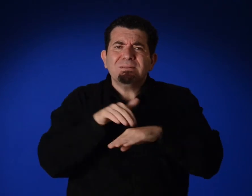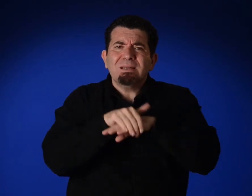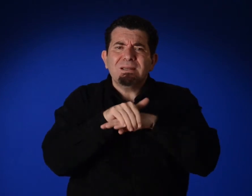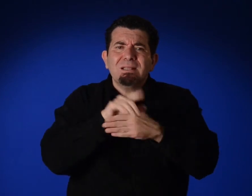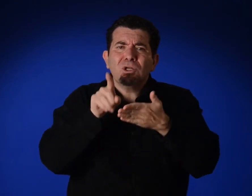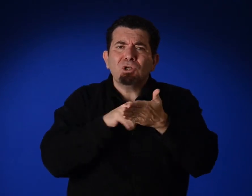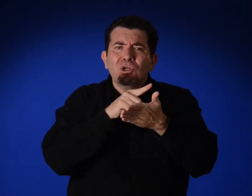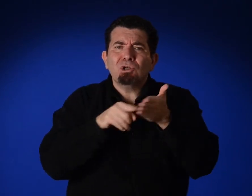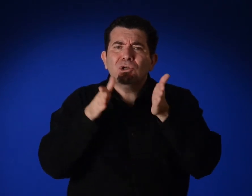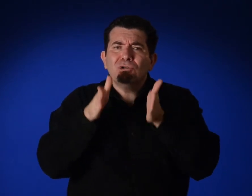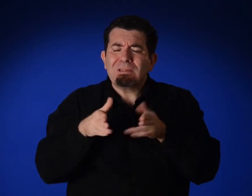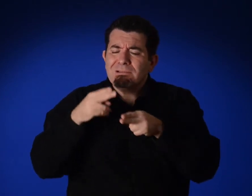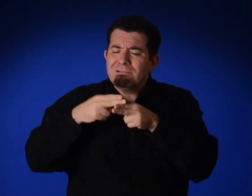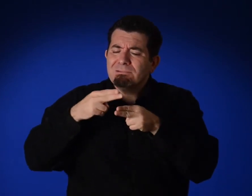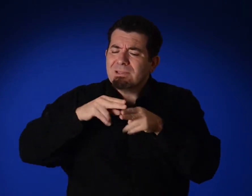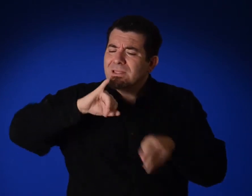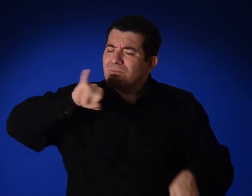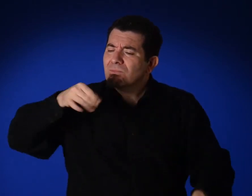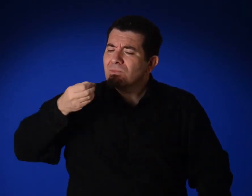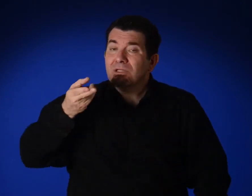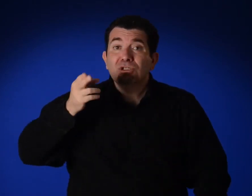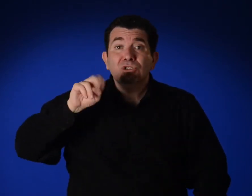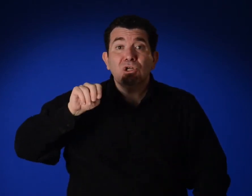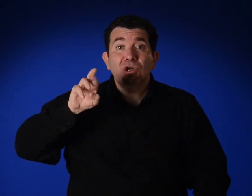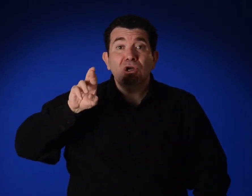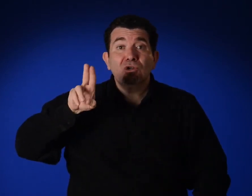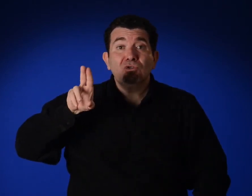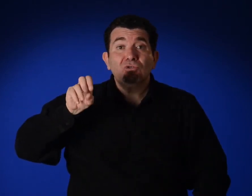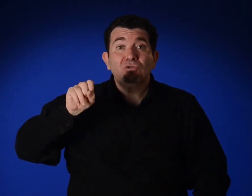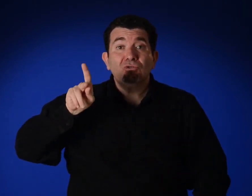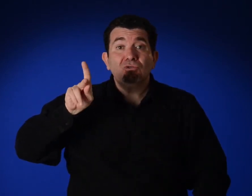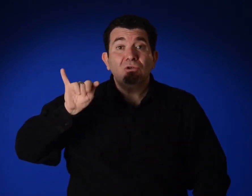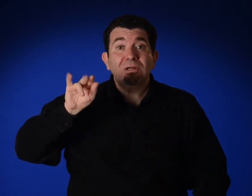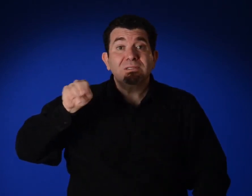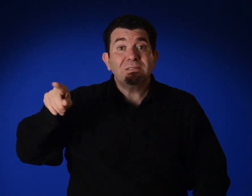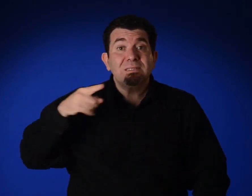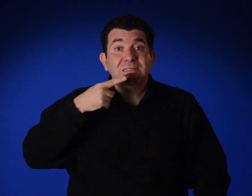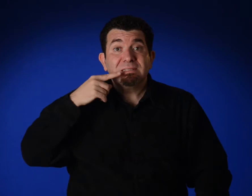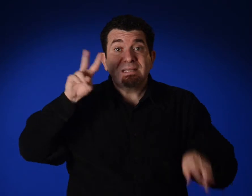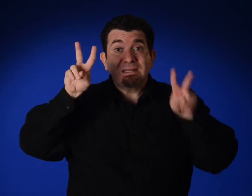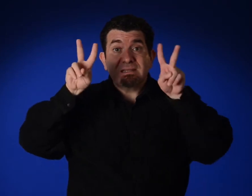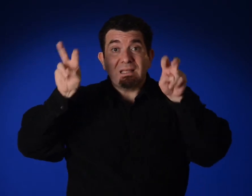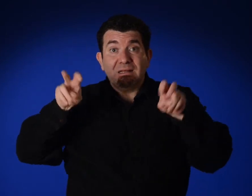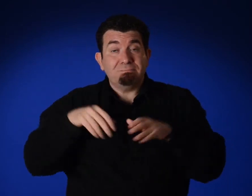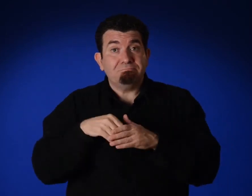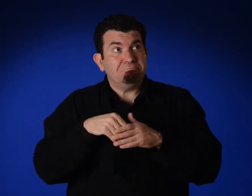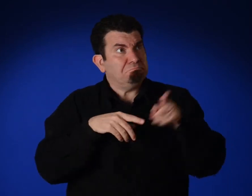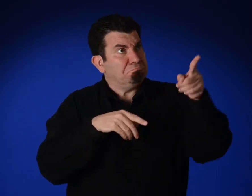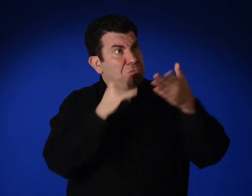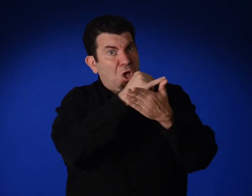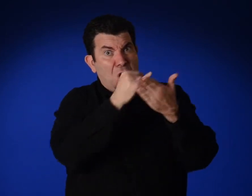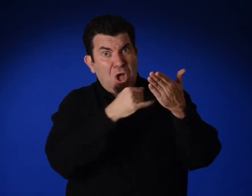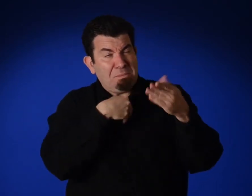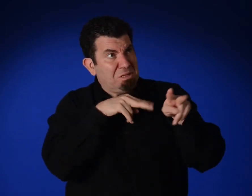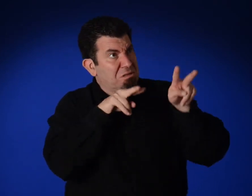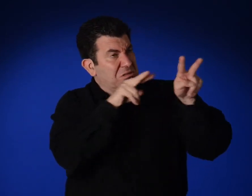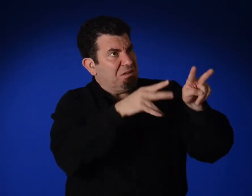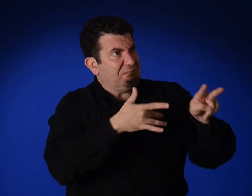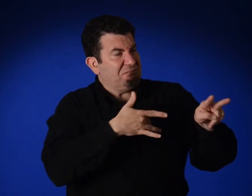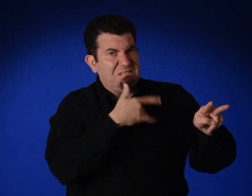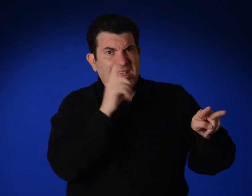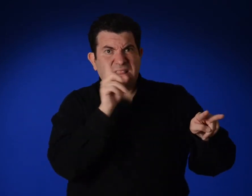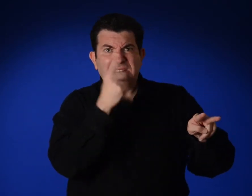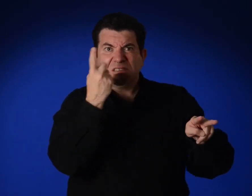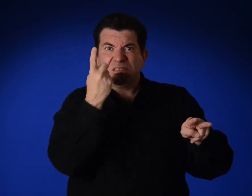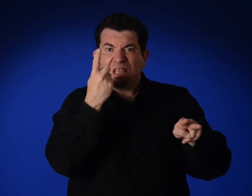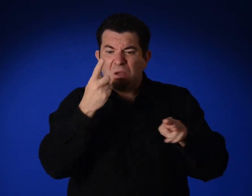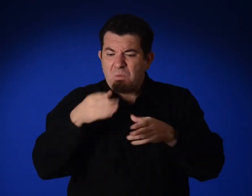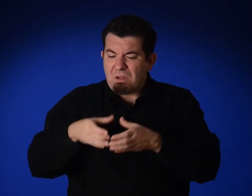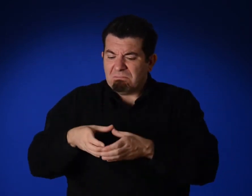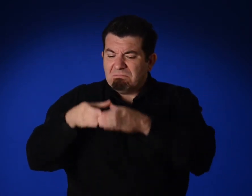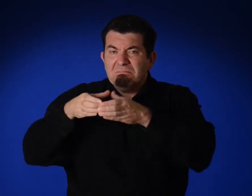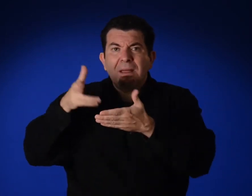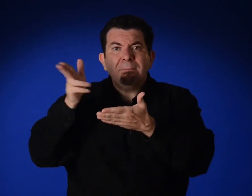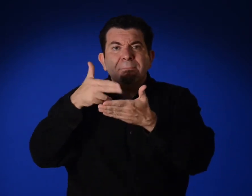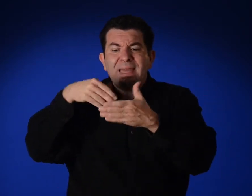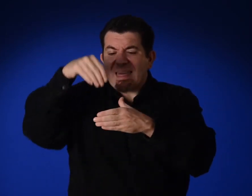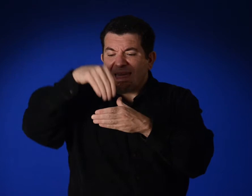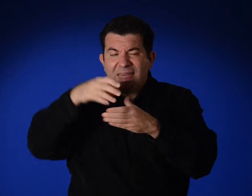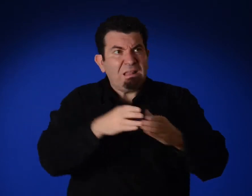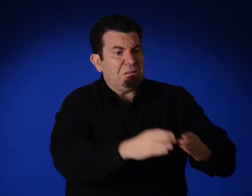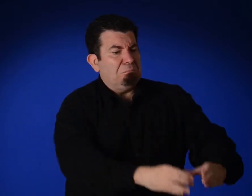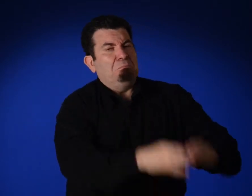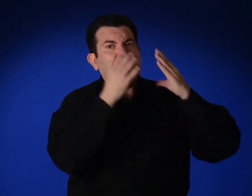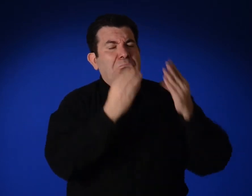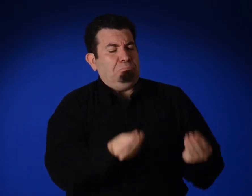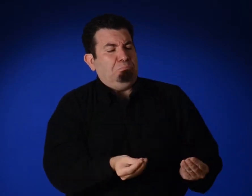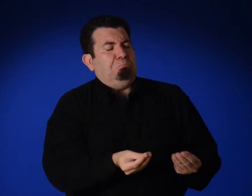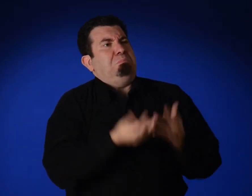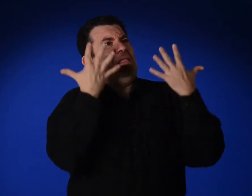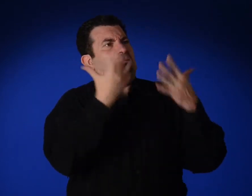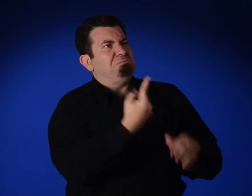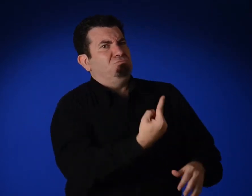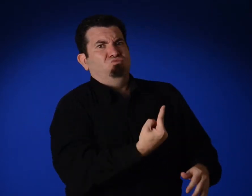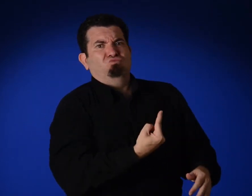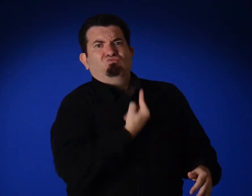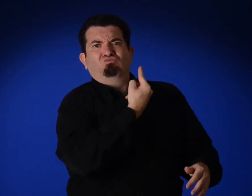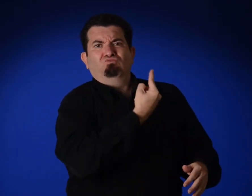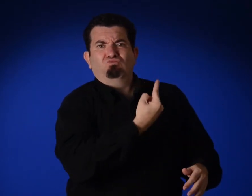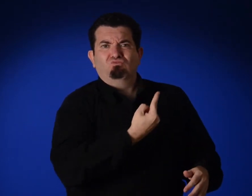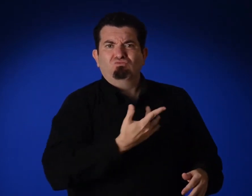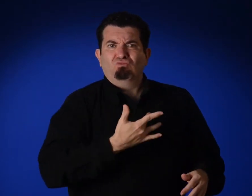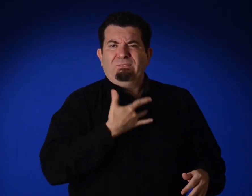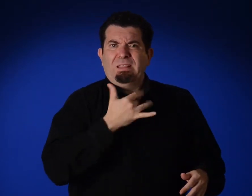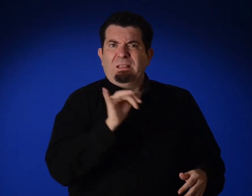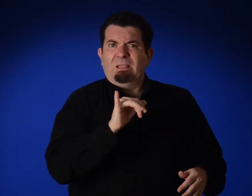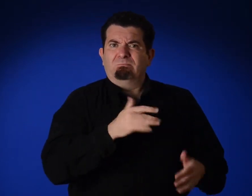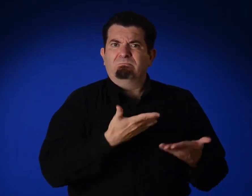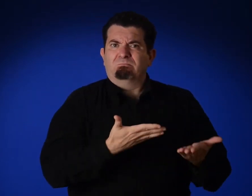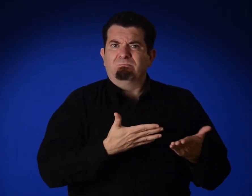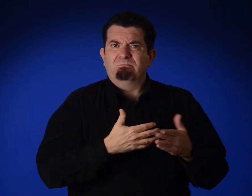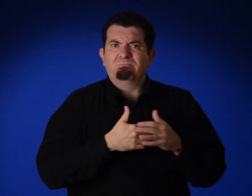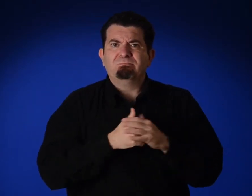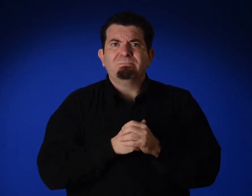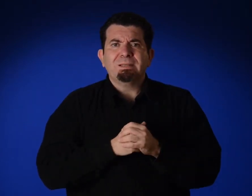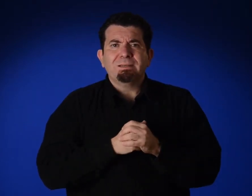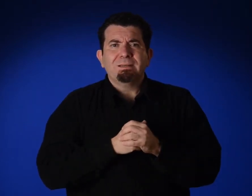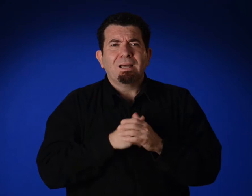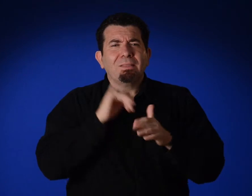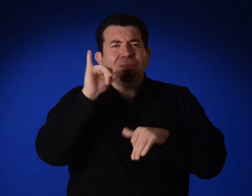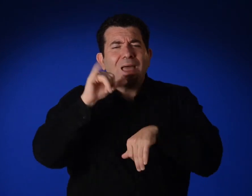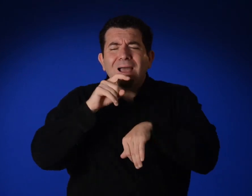A famous English critic named John Ruskin likened the painting to “flinging a pot of paint in the public’s face.”